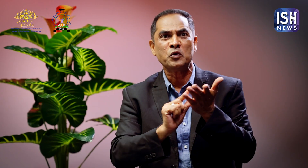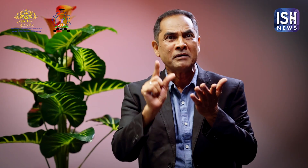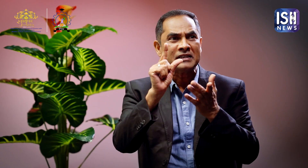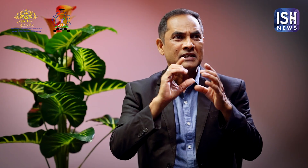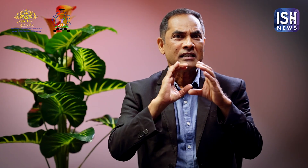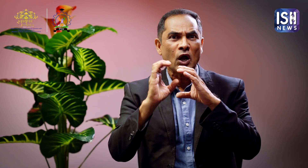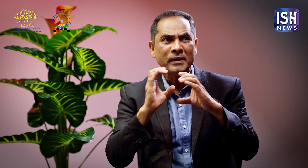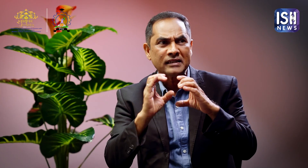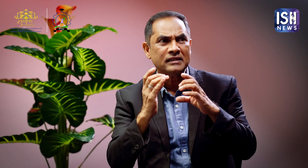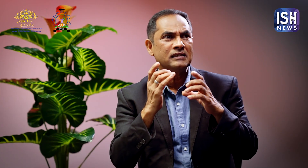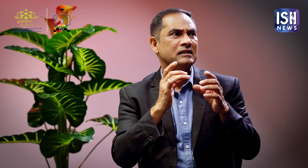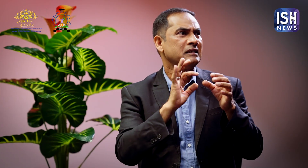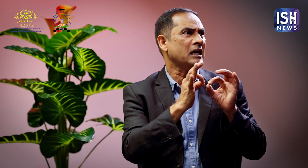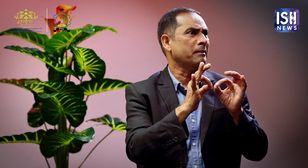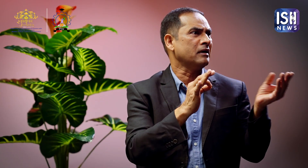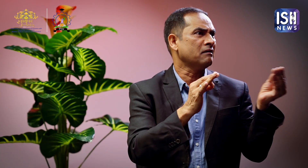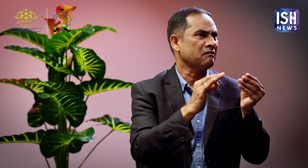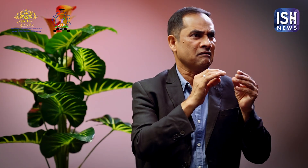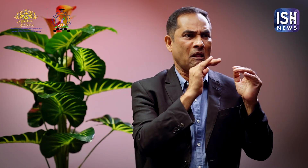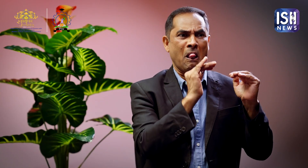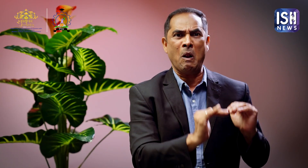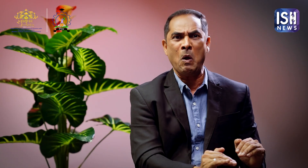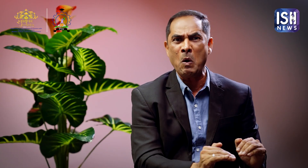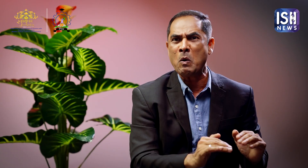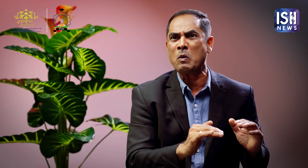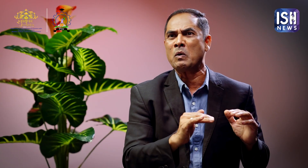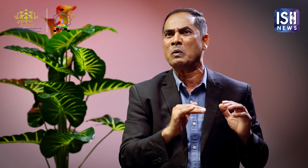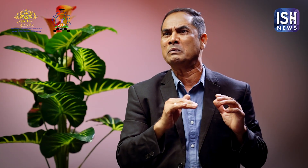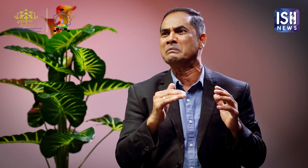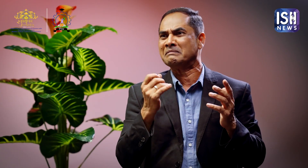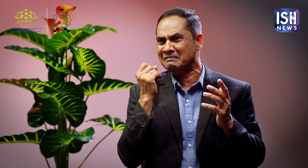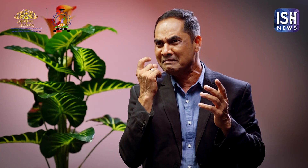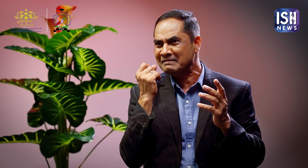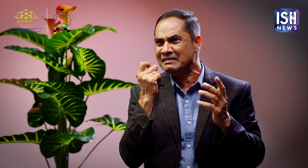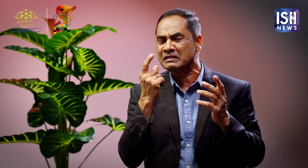It was challenging to communicate at the university—the interpreters weren't up to the mark, as you can imagine.